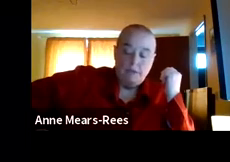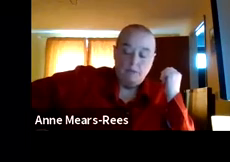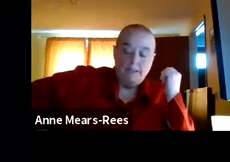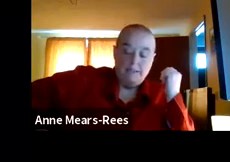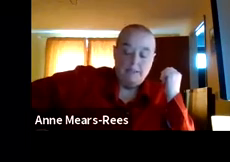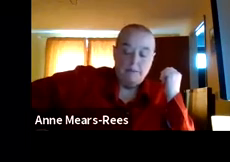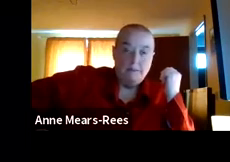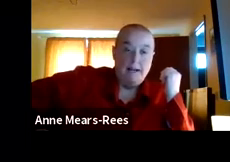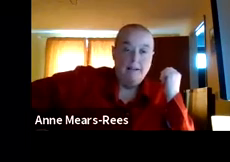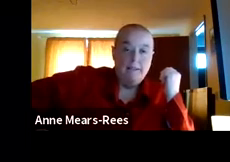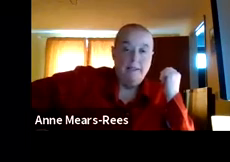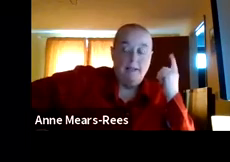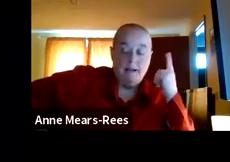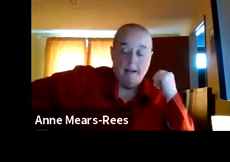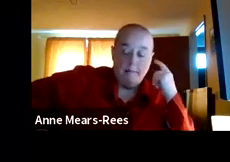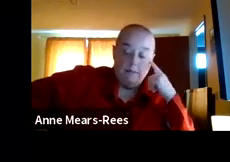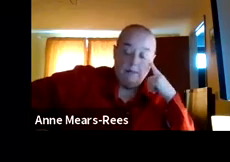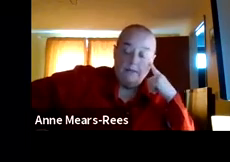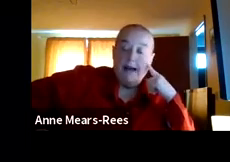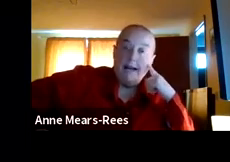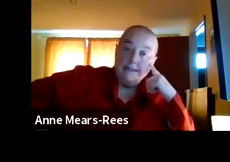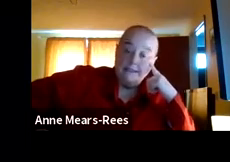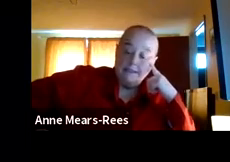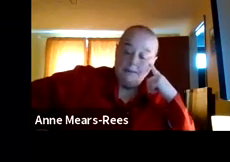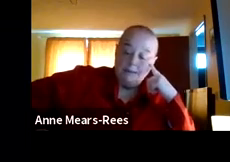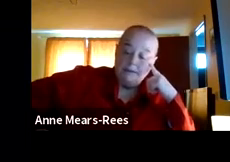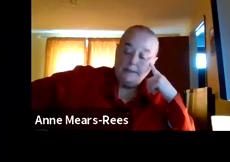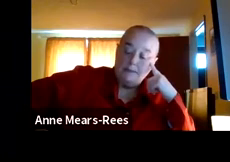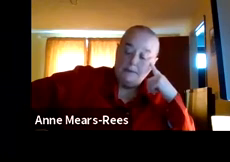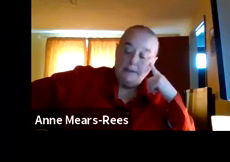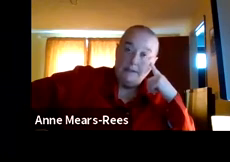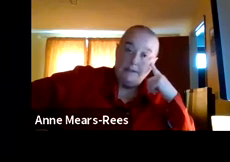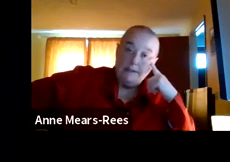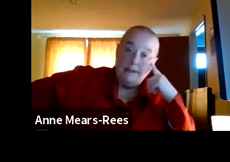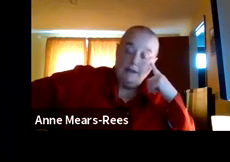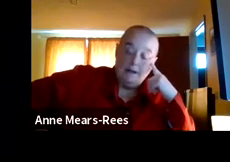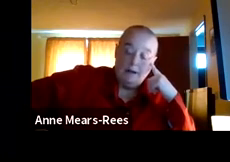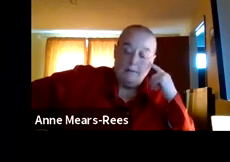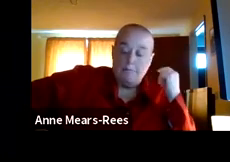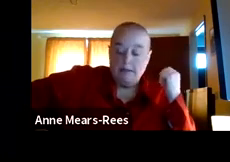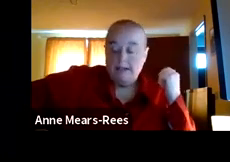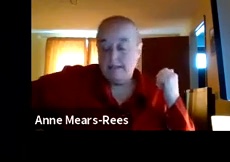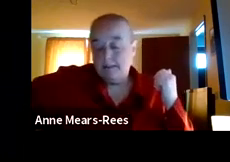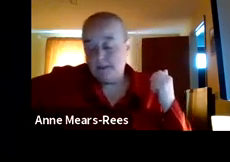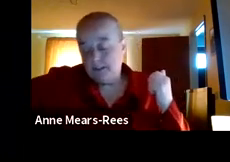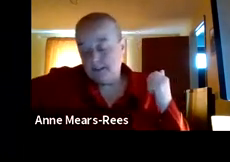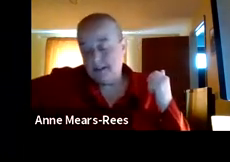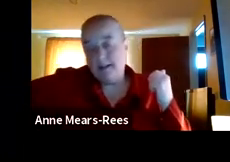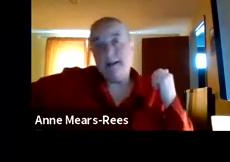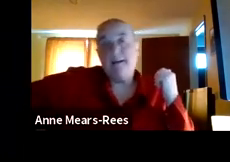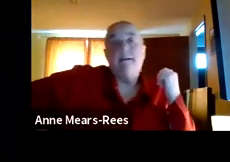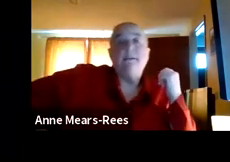Anne Mears-Rees: And that happened to my mom In actual fact, we had one incidents where she was taken to the toilet on an open Board and the door was left.